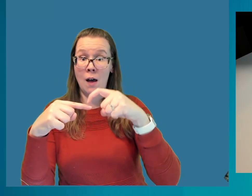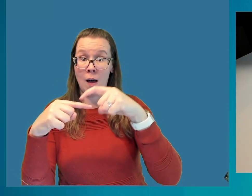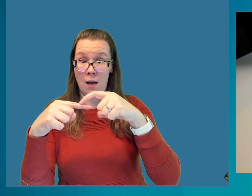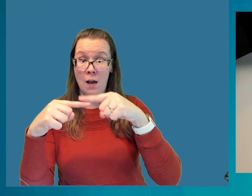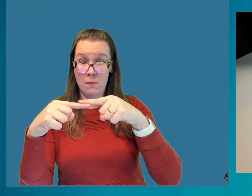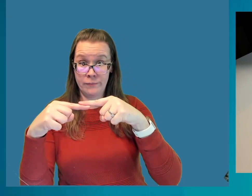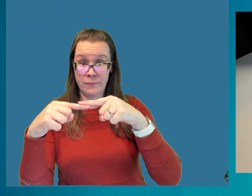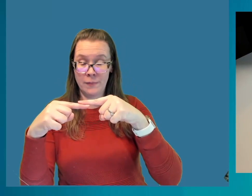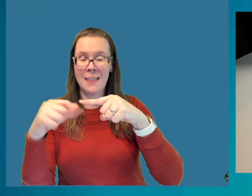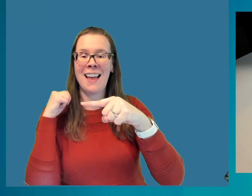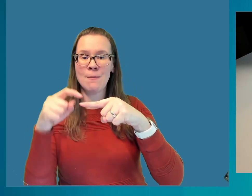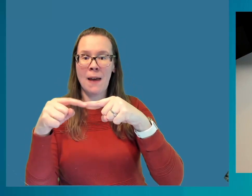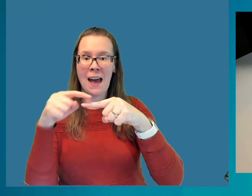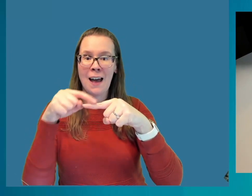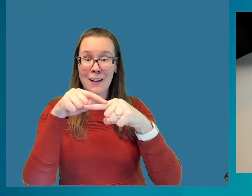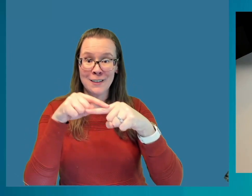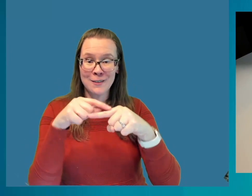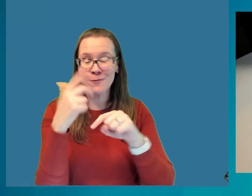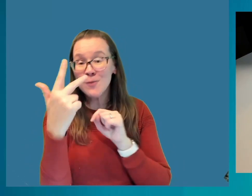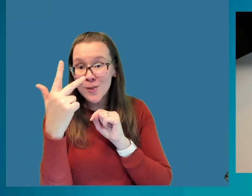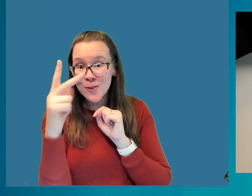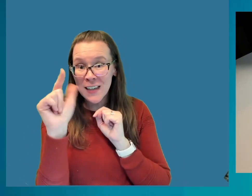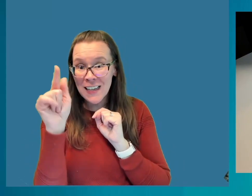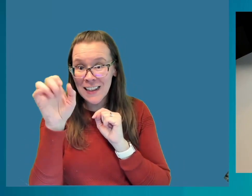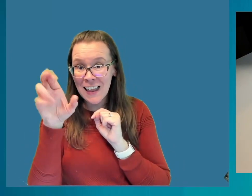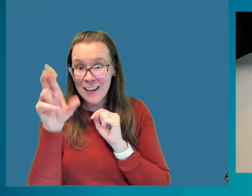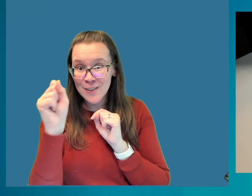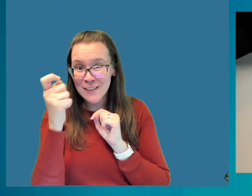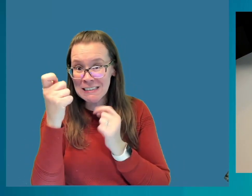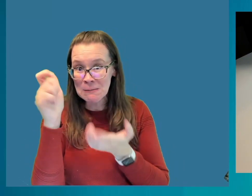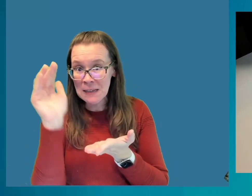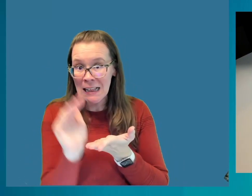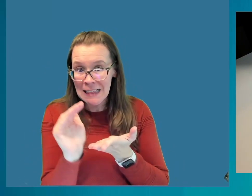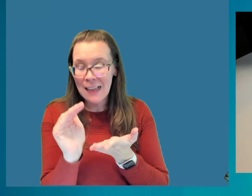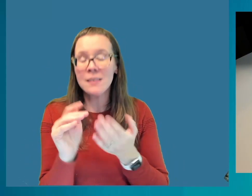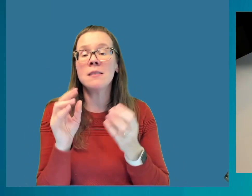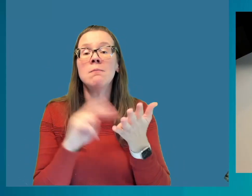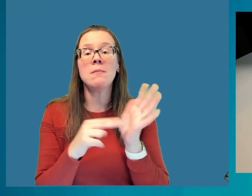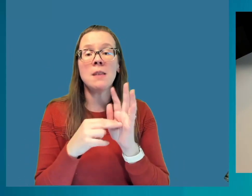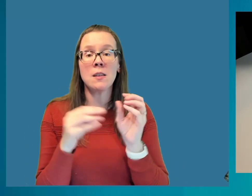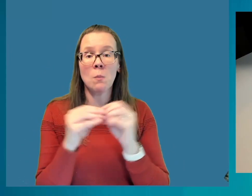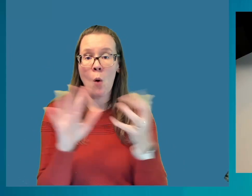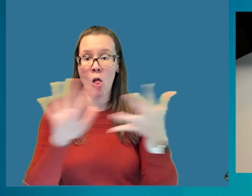the way around the letter, then I stitch just a couple stitches over where I started at the end,